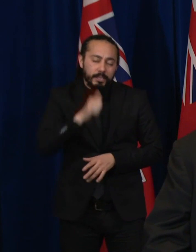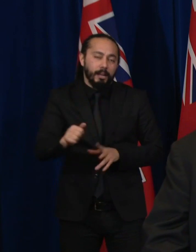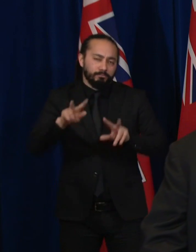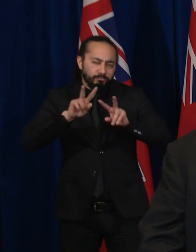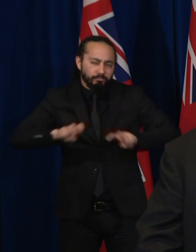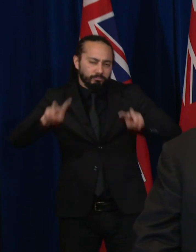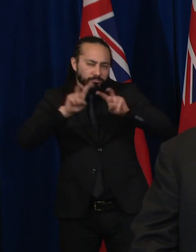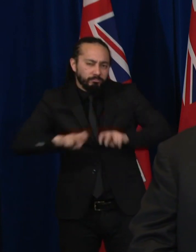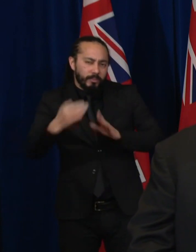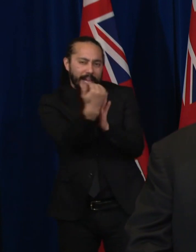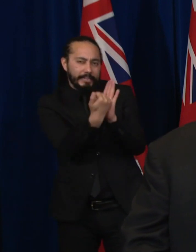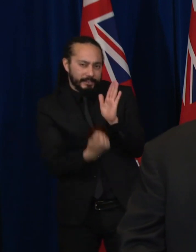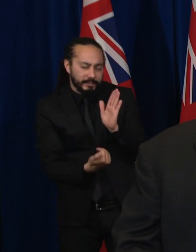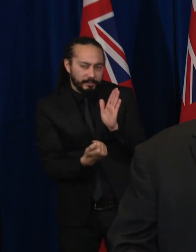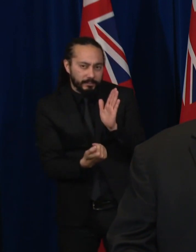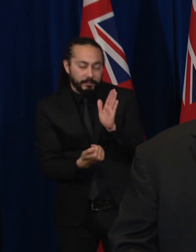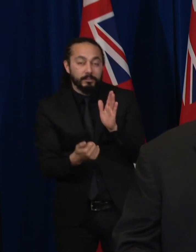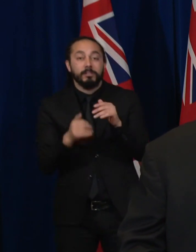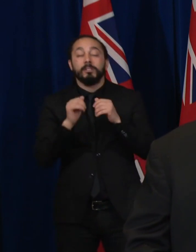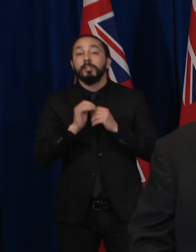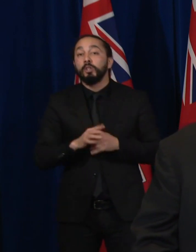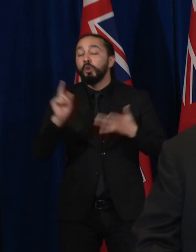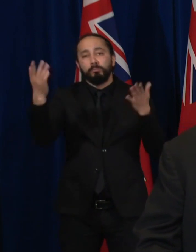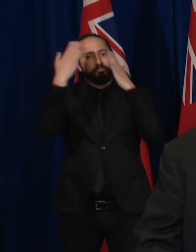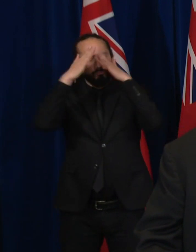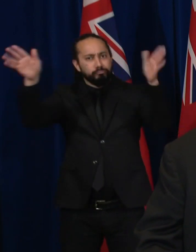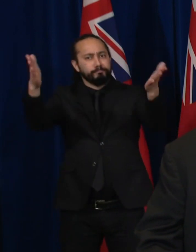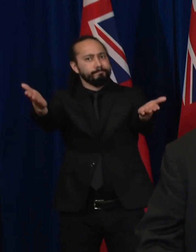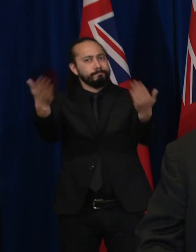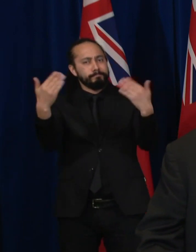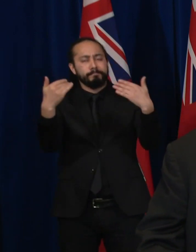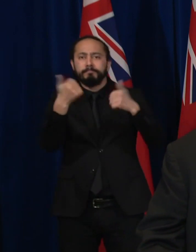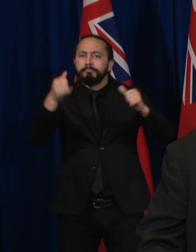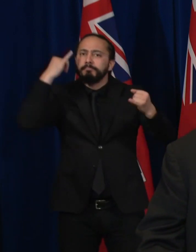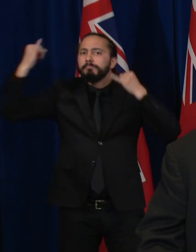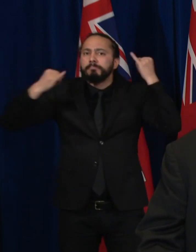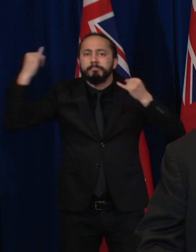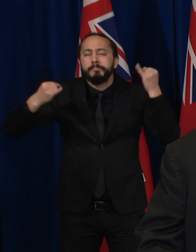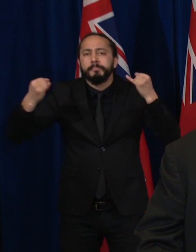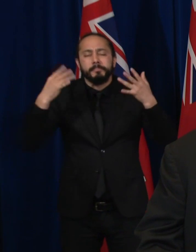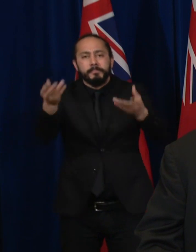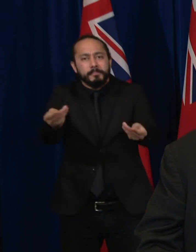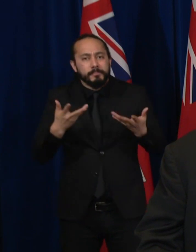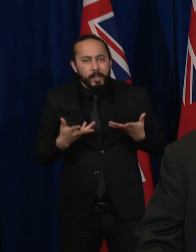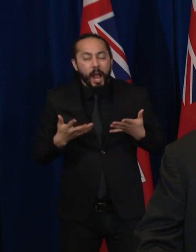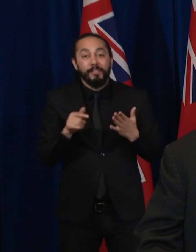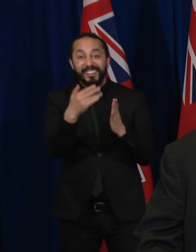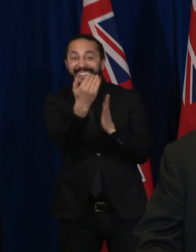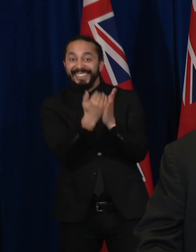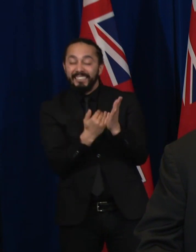every single day. Again, we'll be open to any ideas out there and adjust